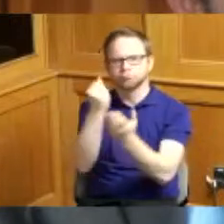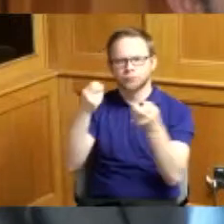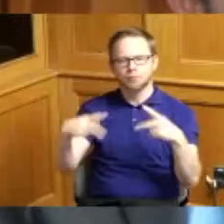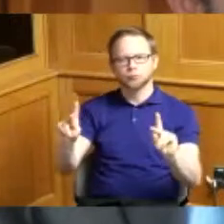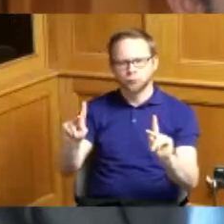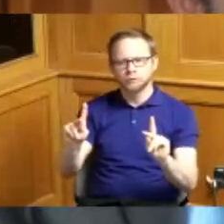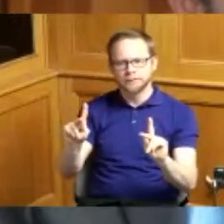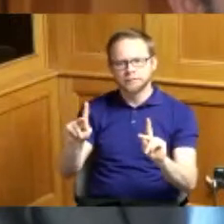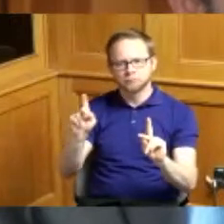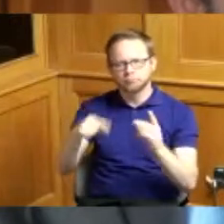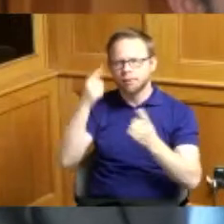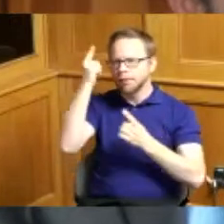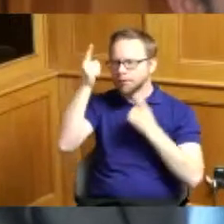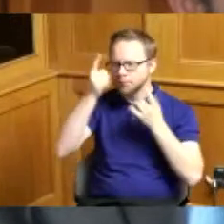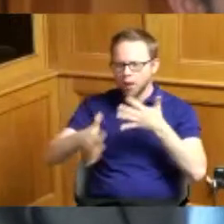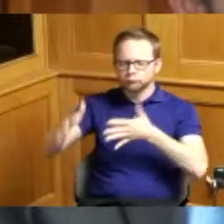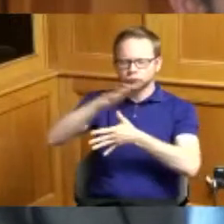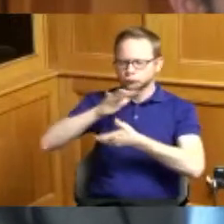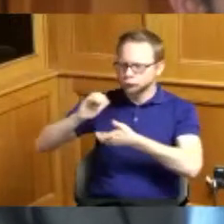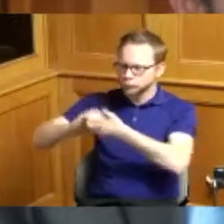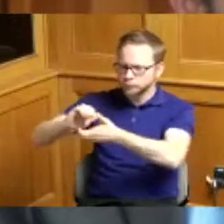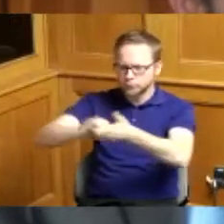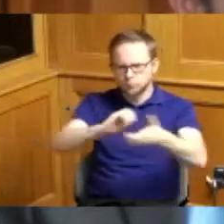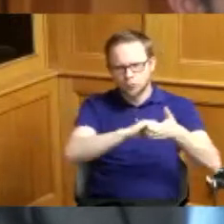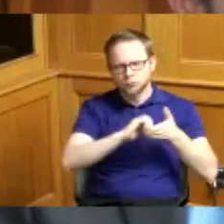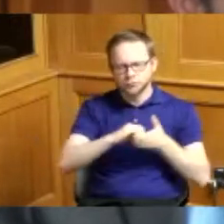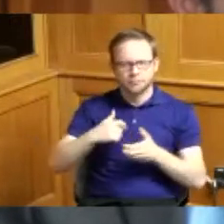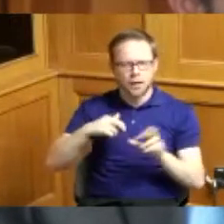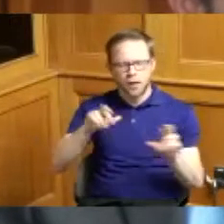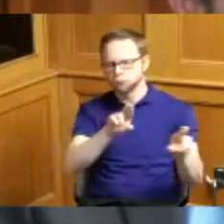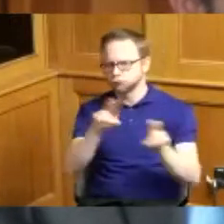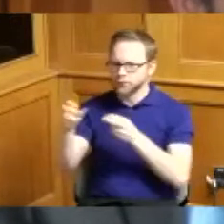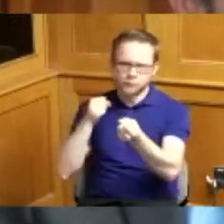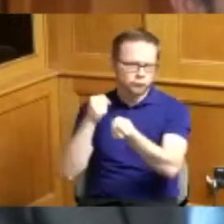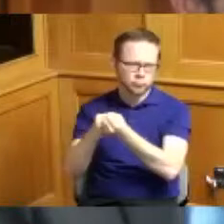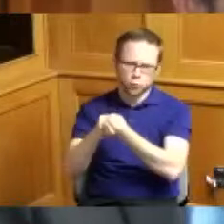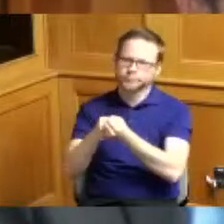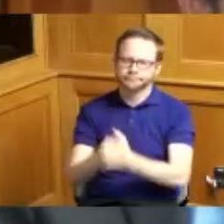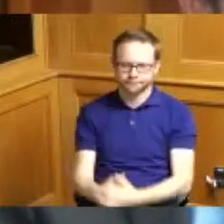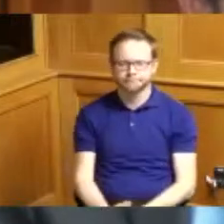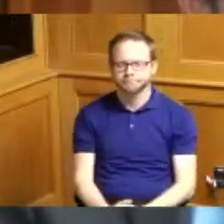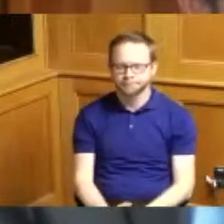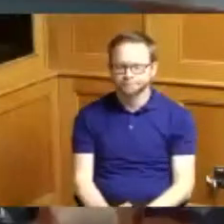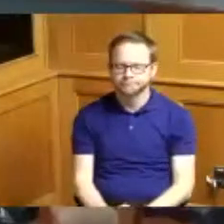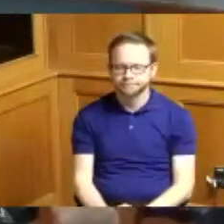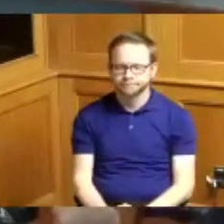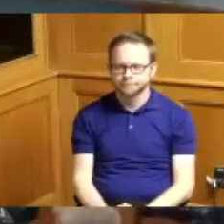partnership and move this forward so I am ready to support the resolution thank you thank you so much